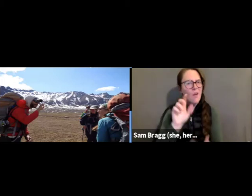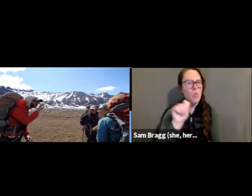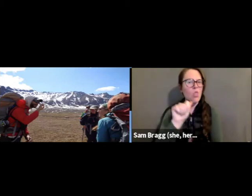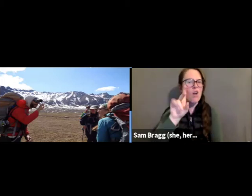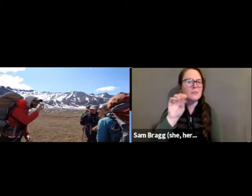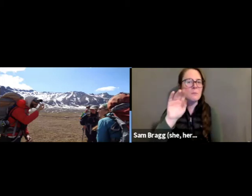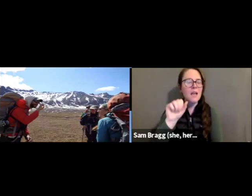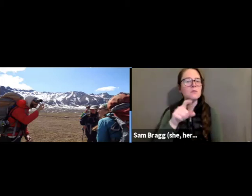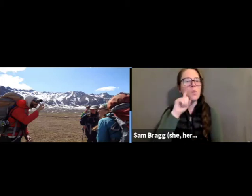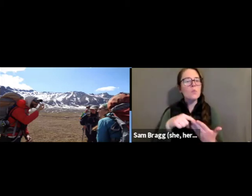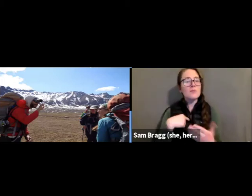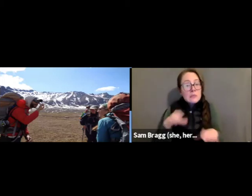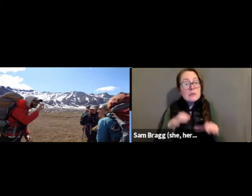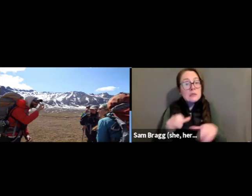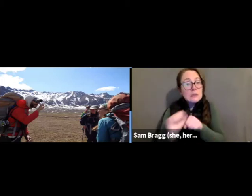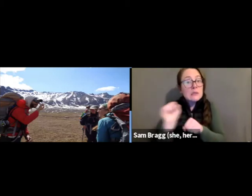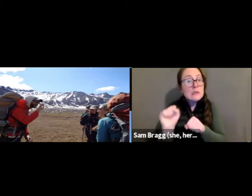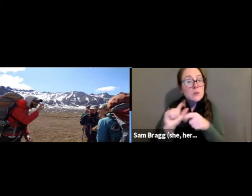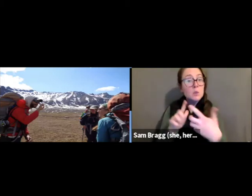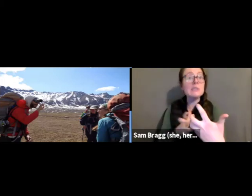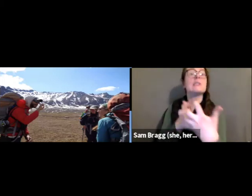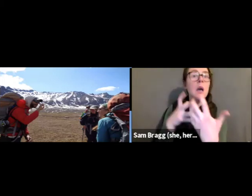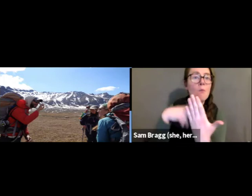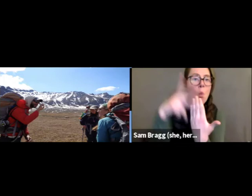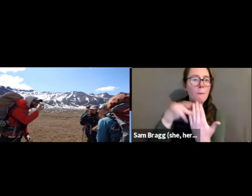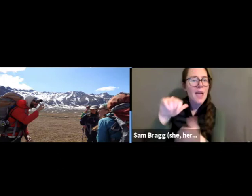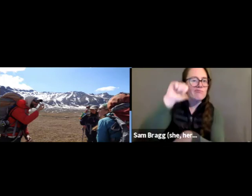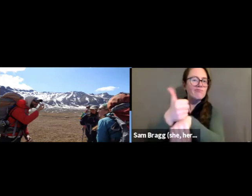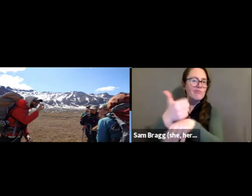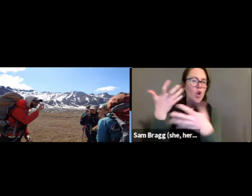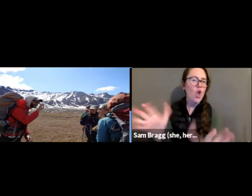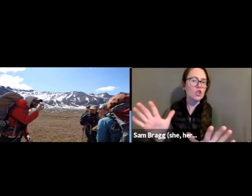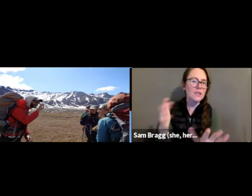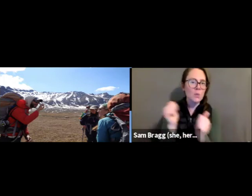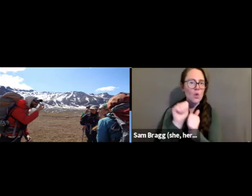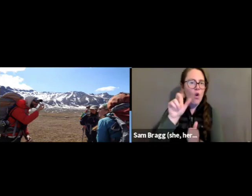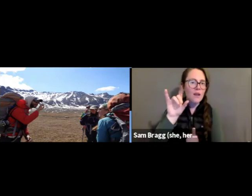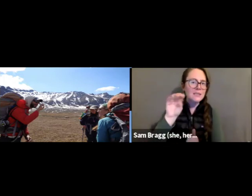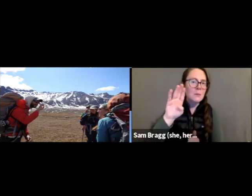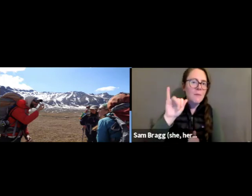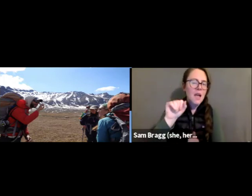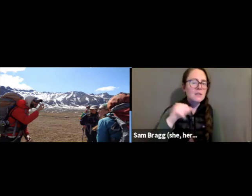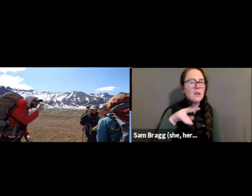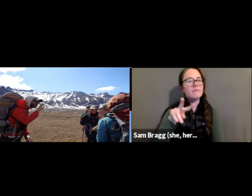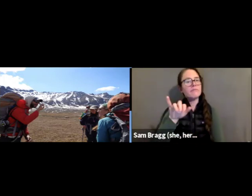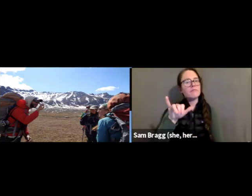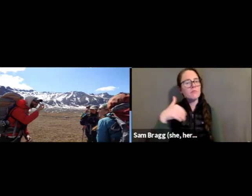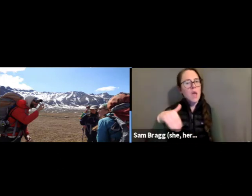and really being able to be involved all that work to be involved in a program that has an autism